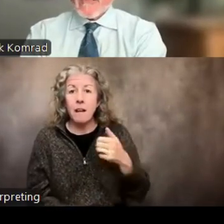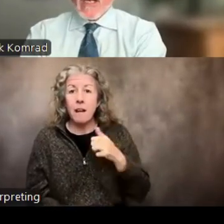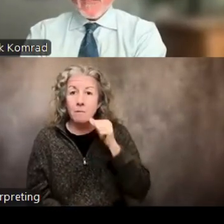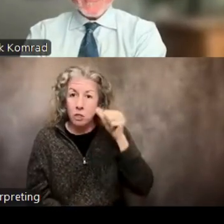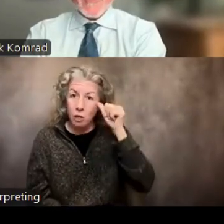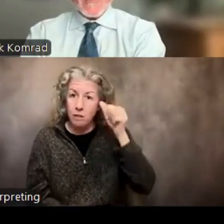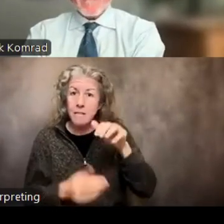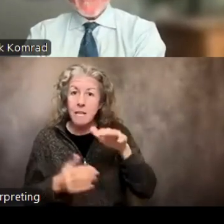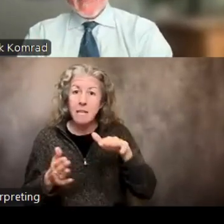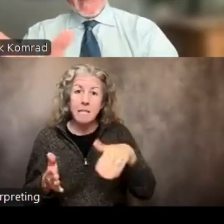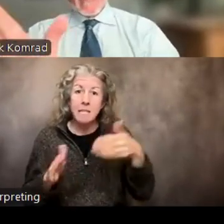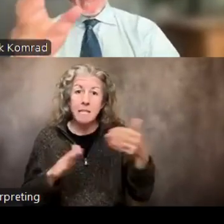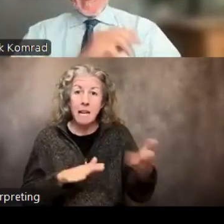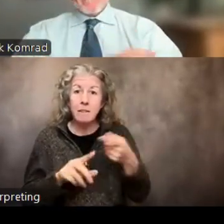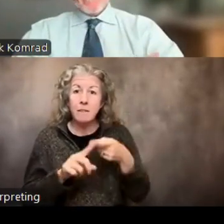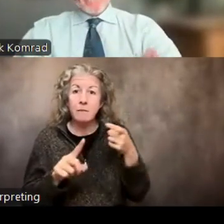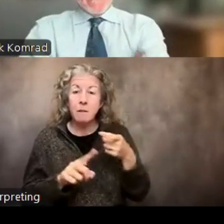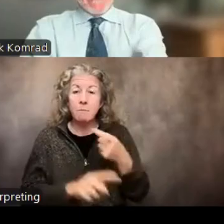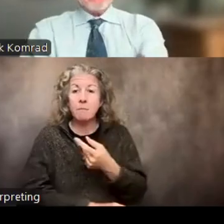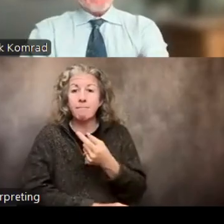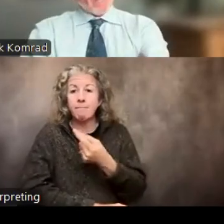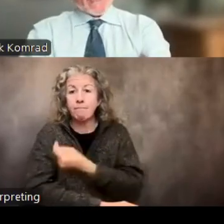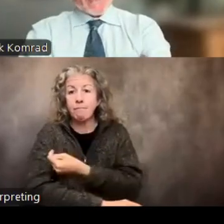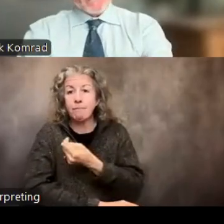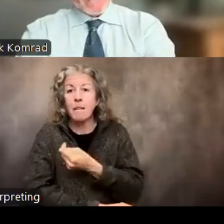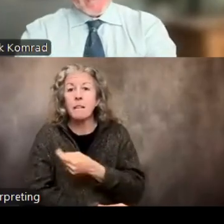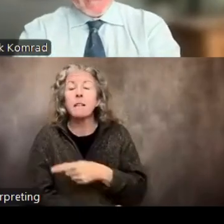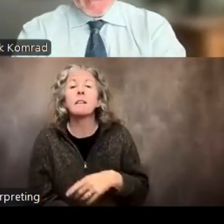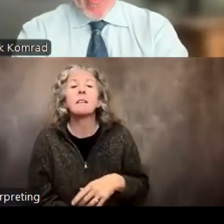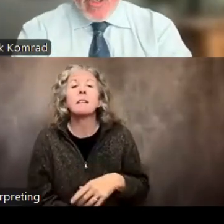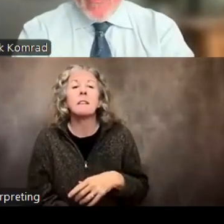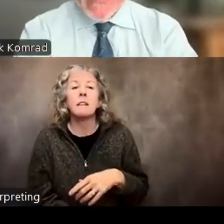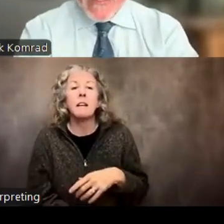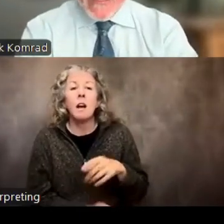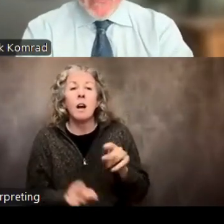doctor's needle. Again, they have also their own psychiatric